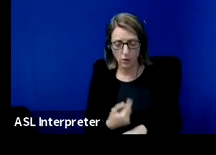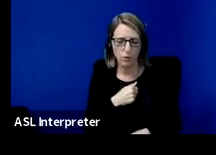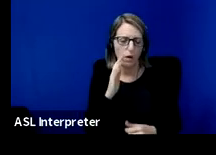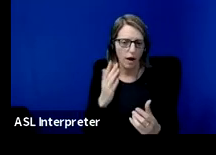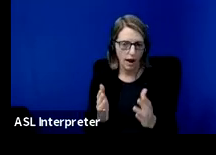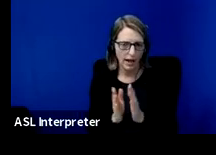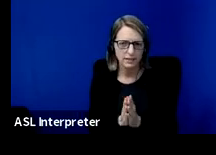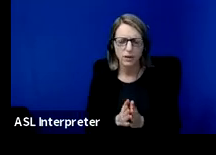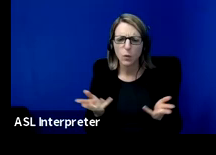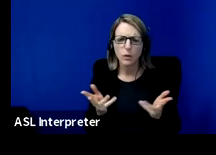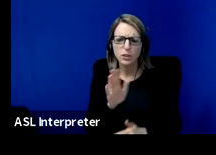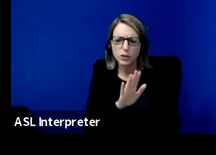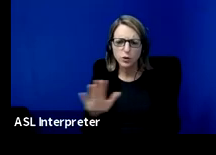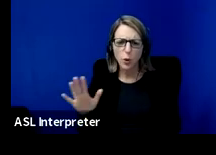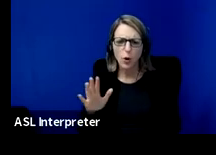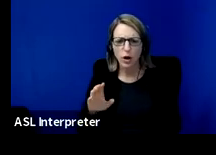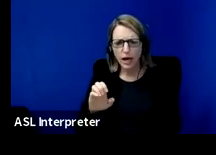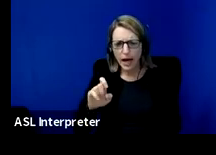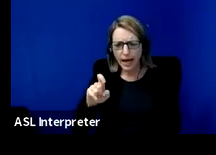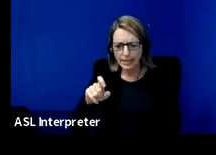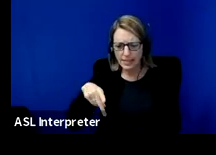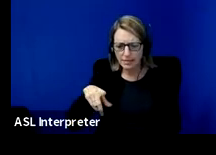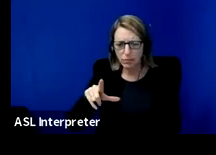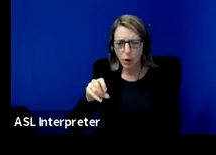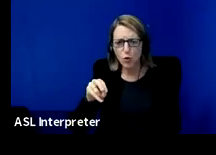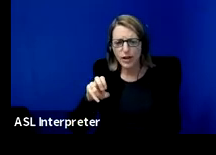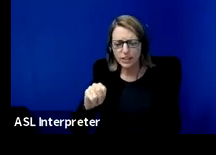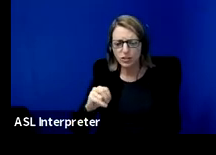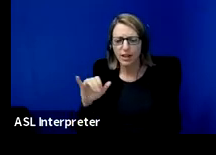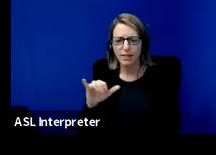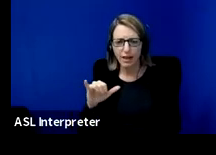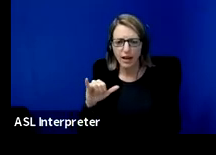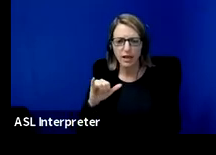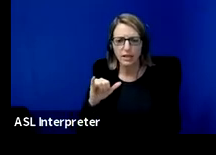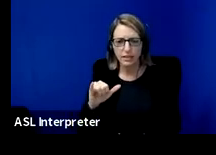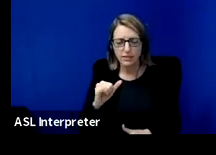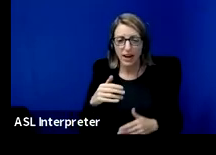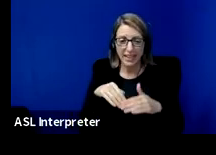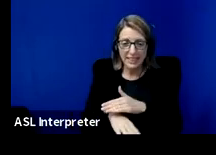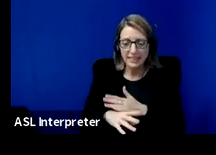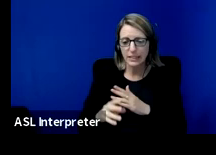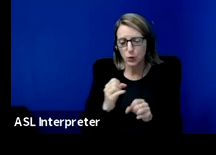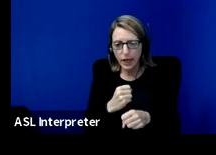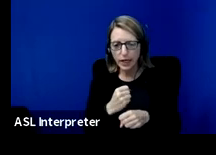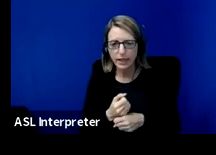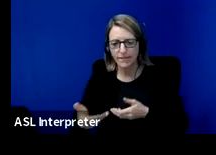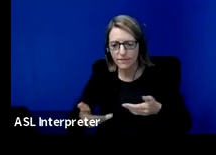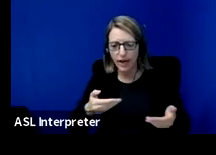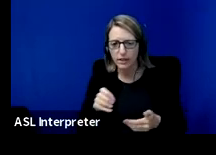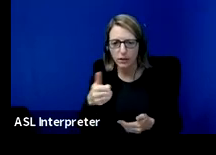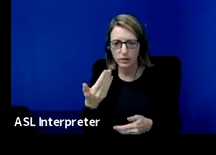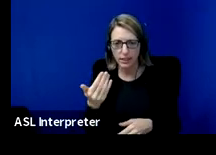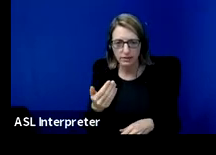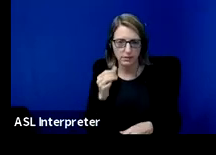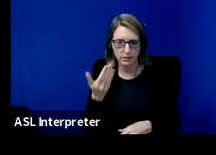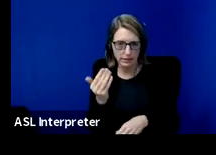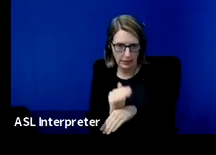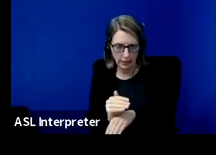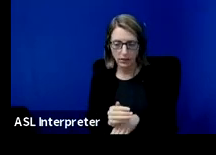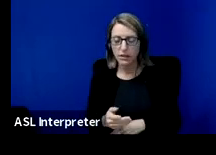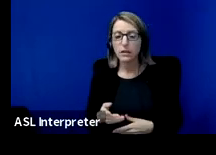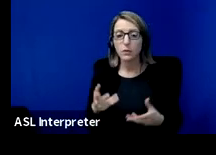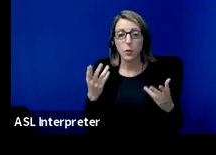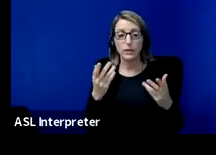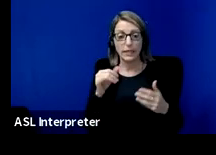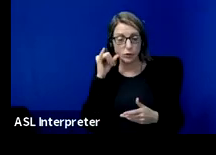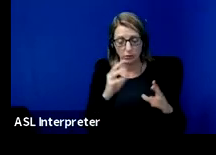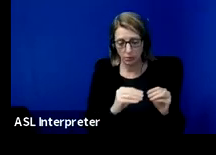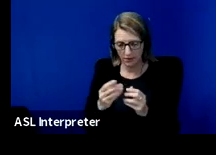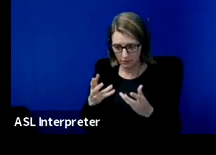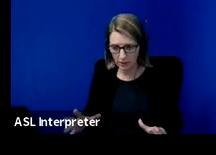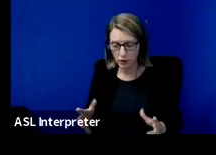ESD 113 - Andrew Hickman: What was your exploration, like with accessing creating an inviting others last night. So as you left the series. Yesterday, we encourage you to go, trying to get into your canvas instance